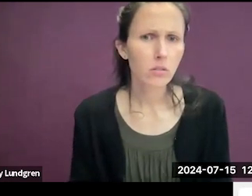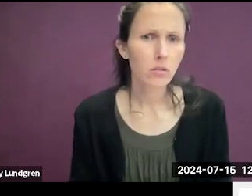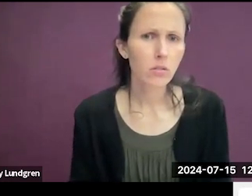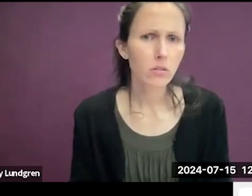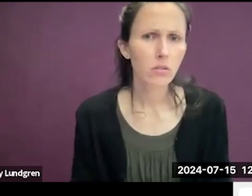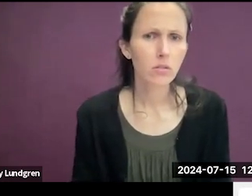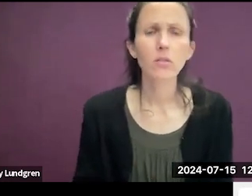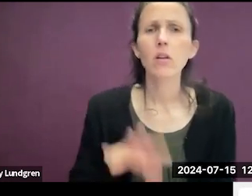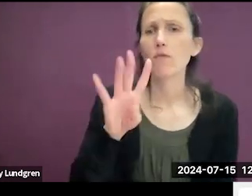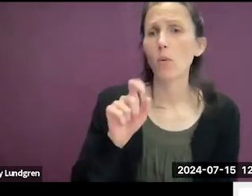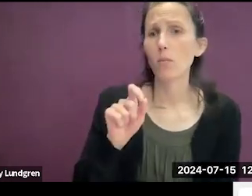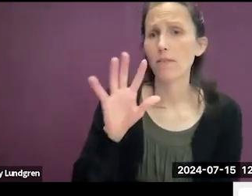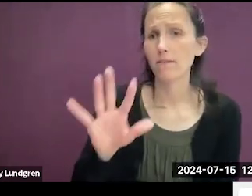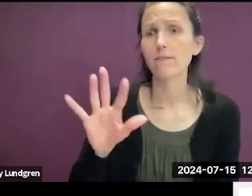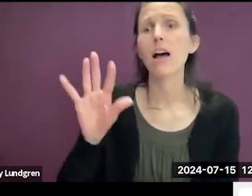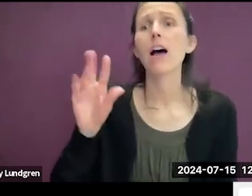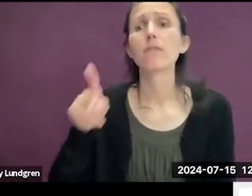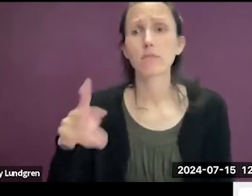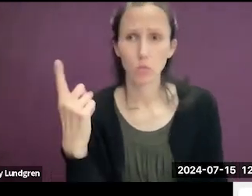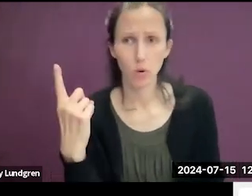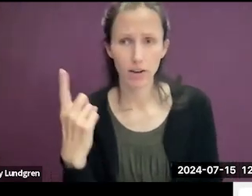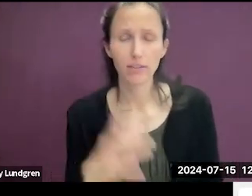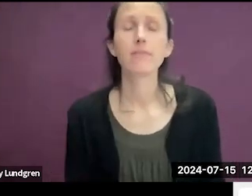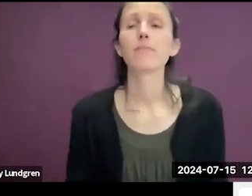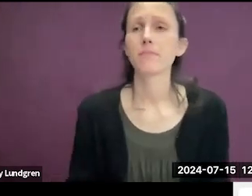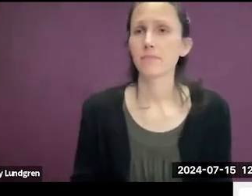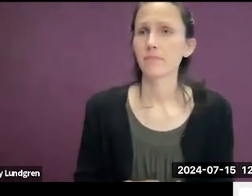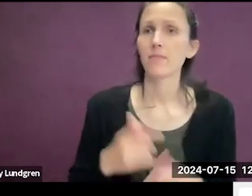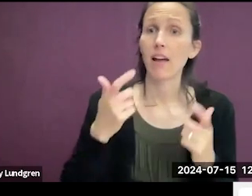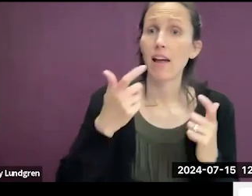4.5 to 1. Very good. So the higher the number, the better.